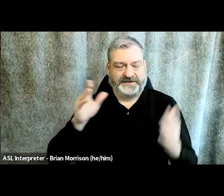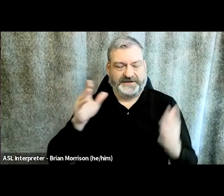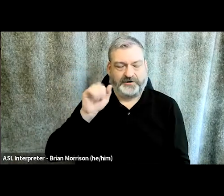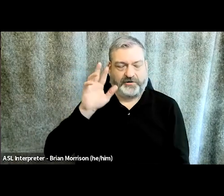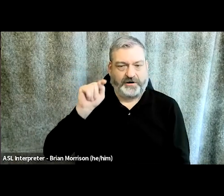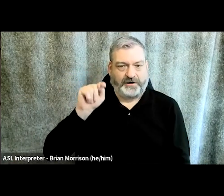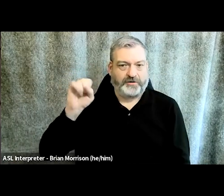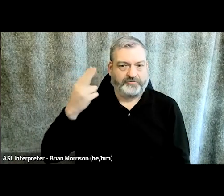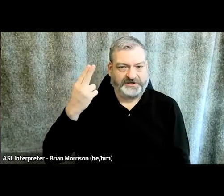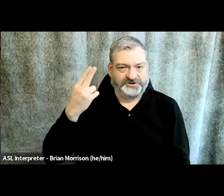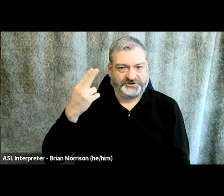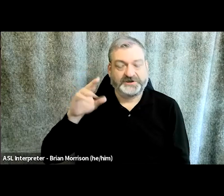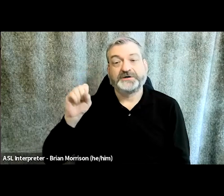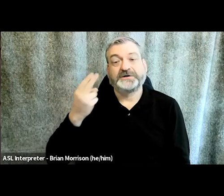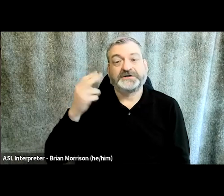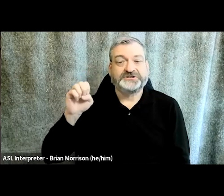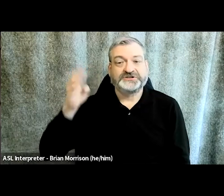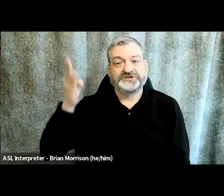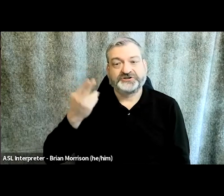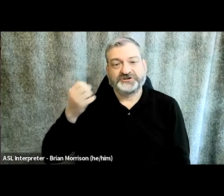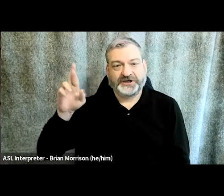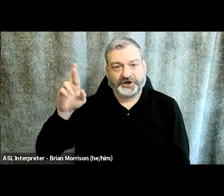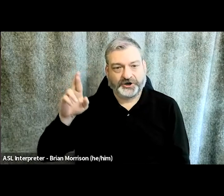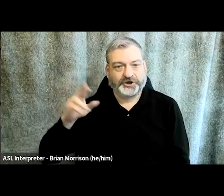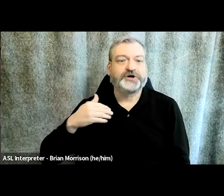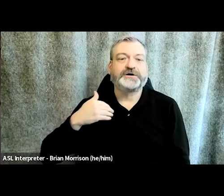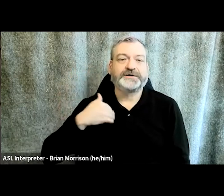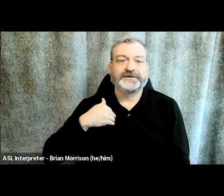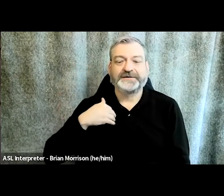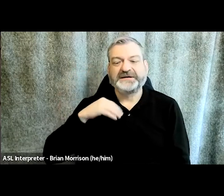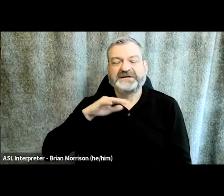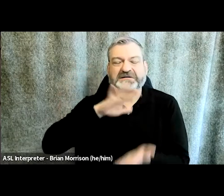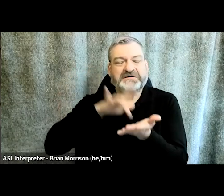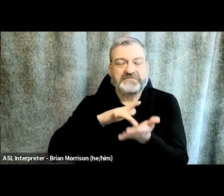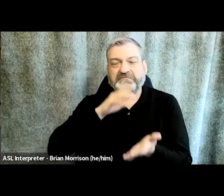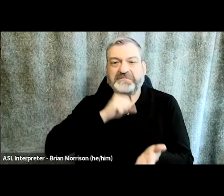40s with blonde hair tied up in a bun and freckles and green eyes.